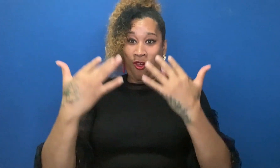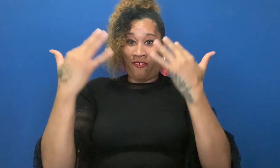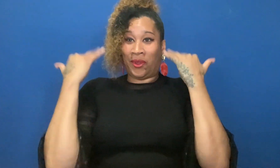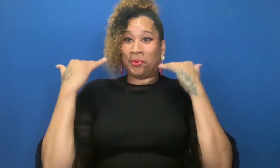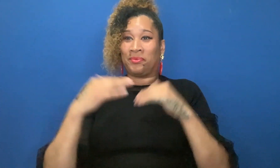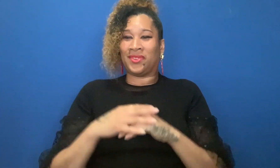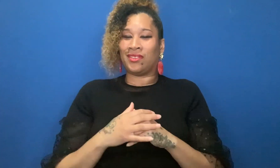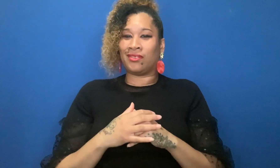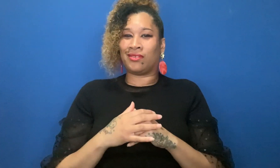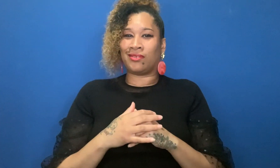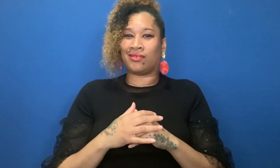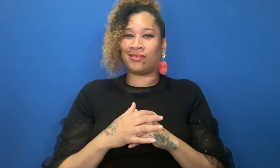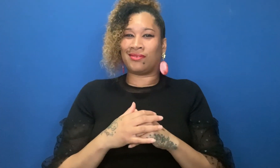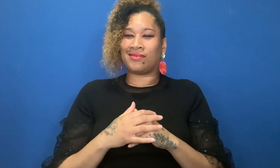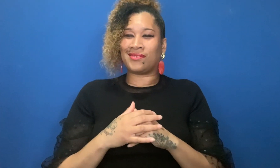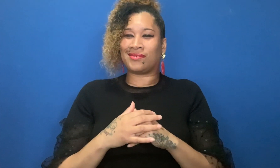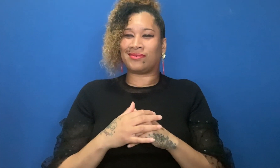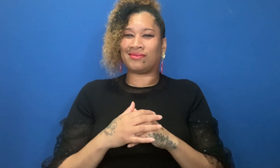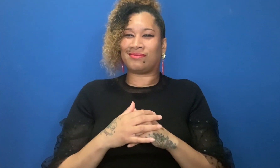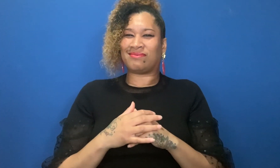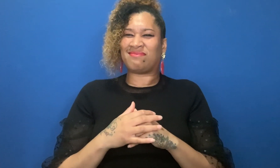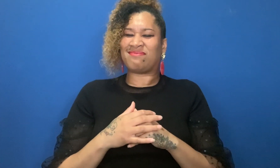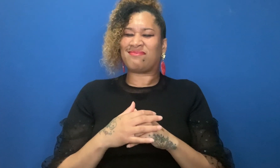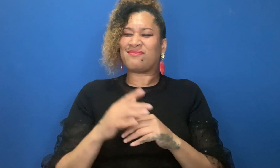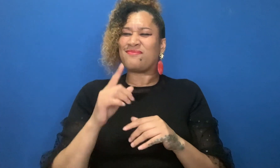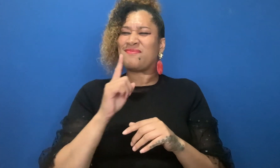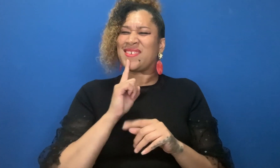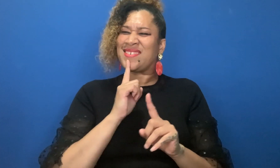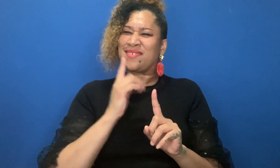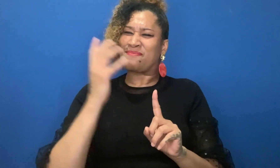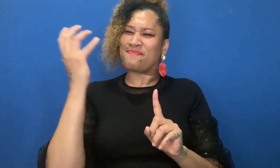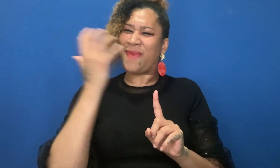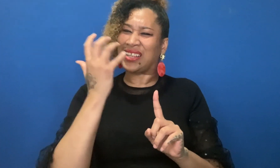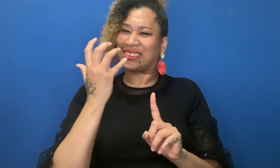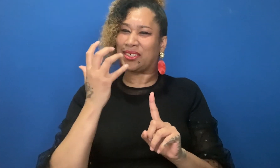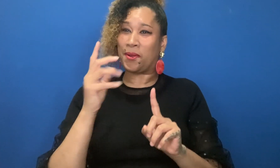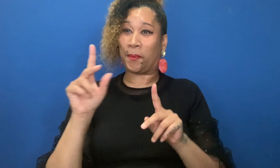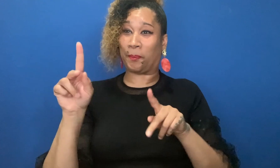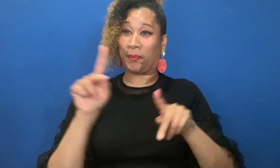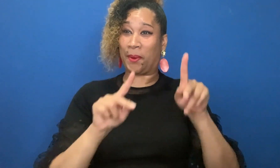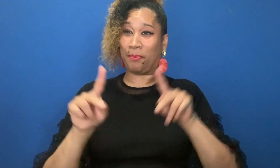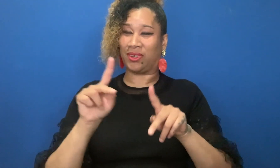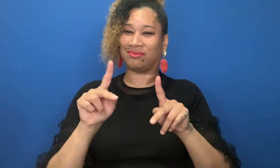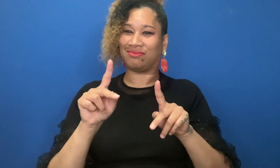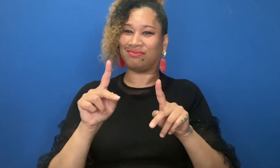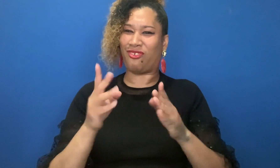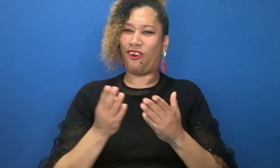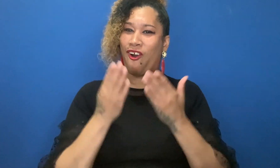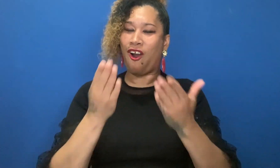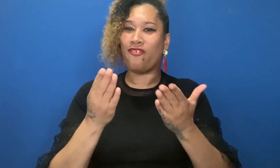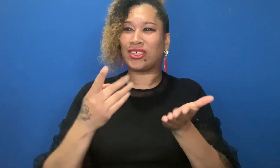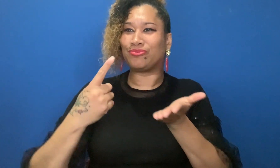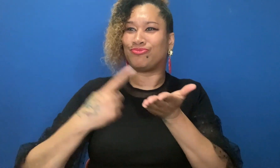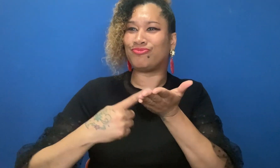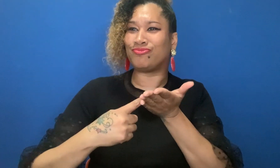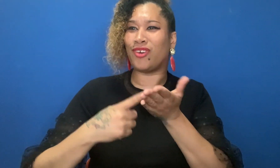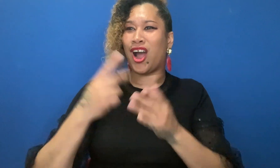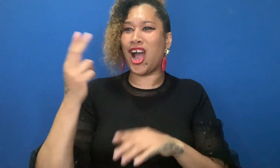I was overwhelmed. It’s really amazing. People offer to discuss the history